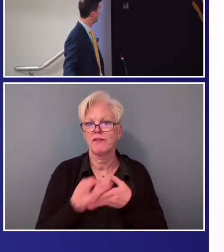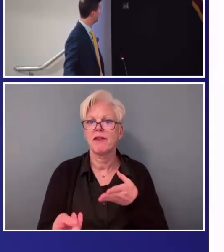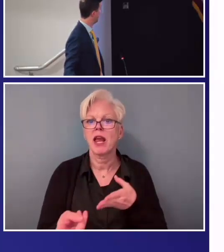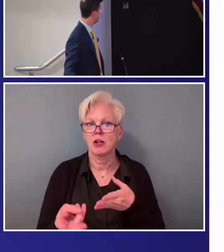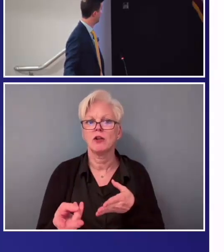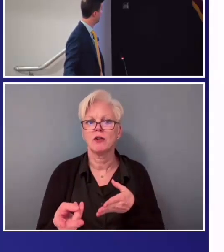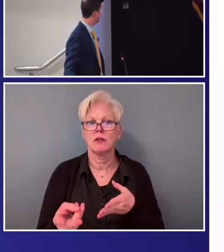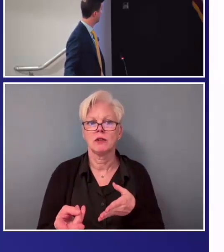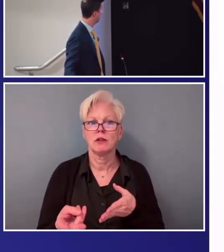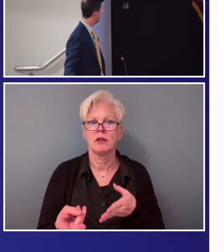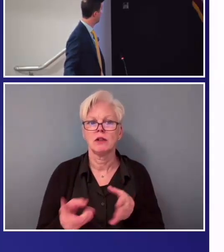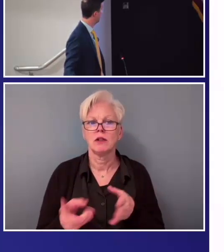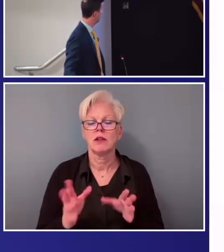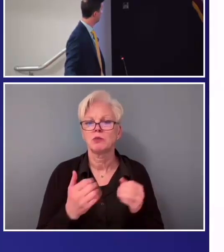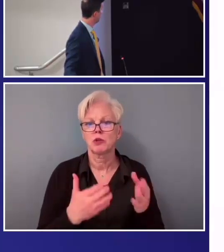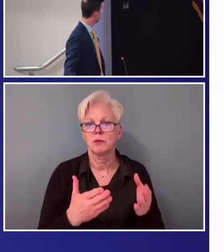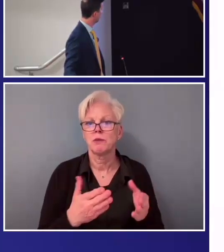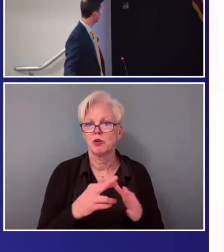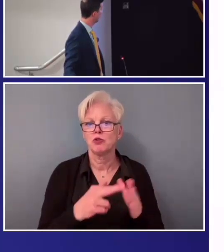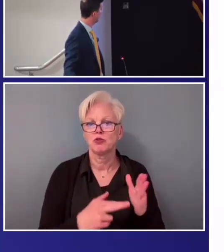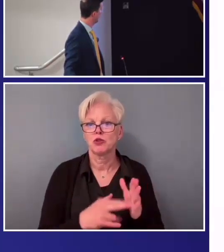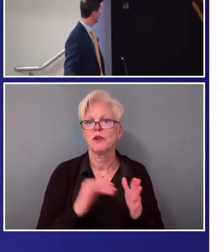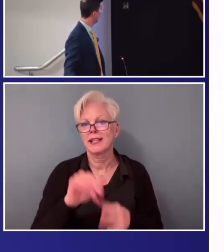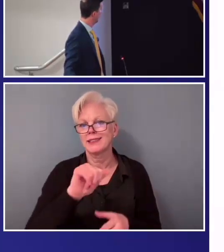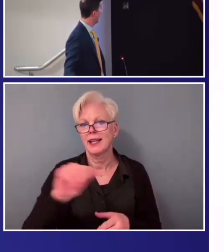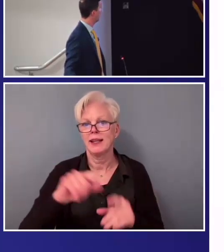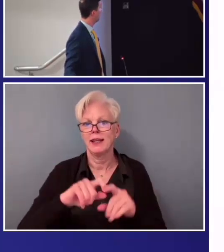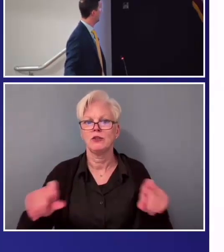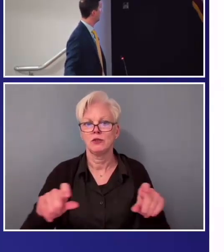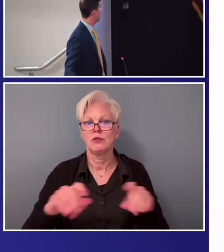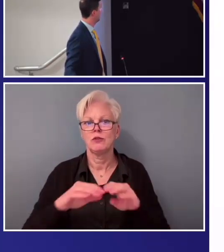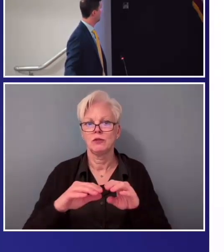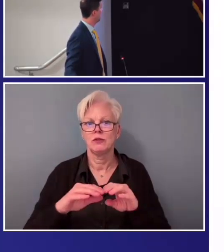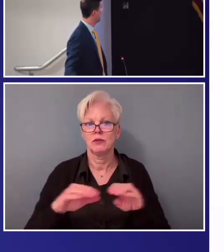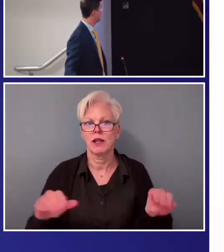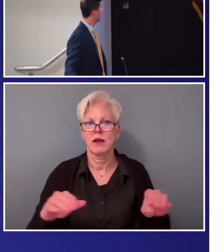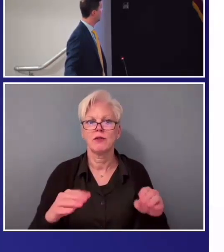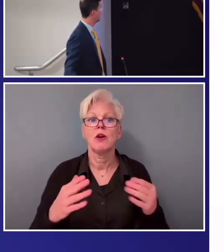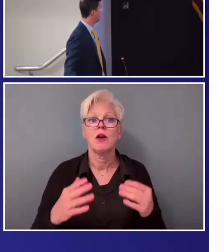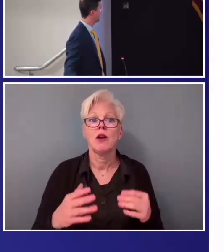This is at the associate degree level. I would flag that in the data set there's